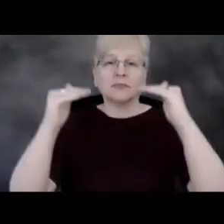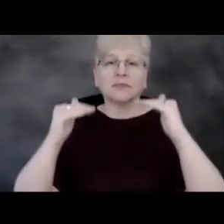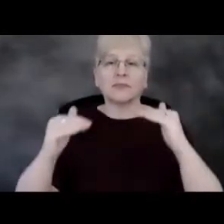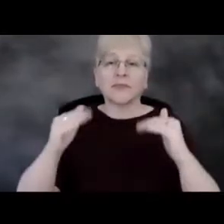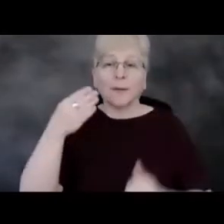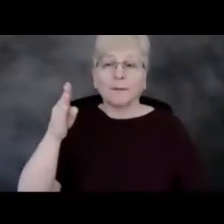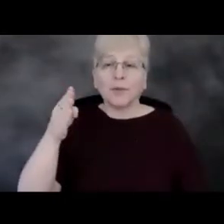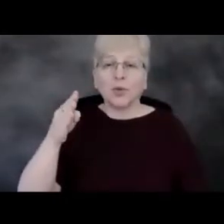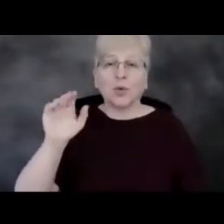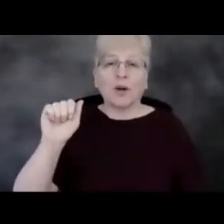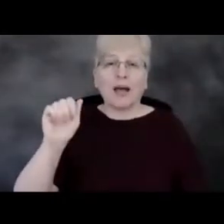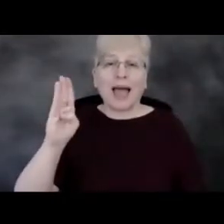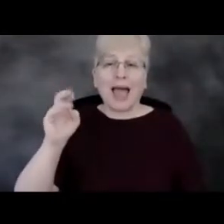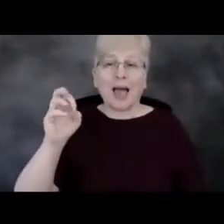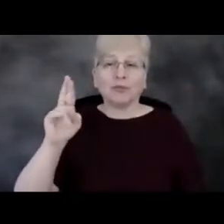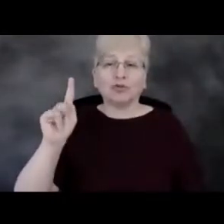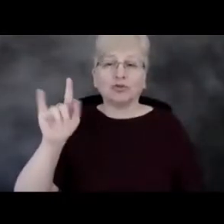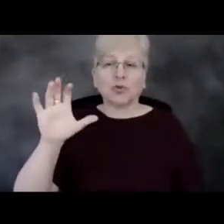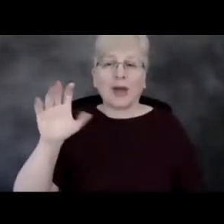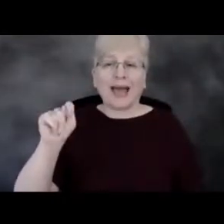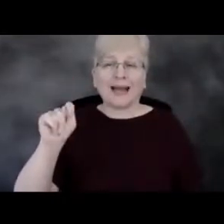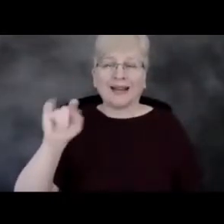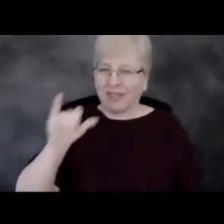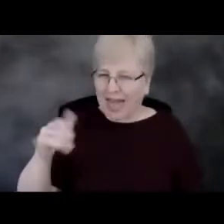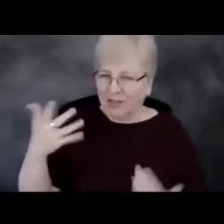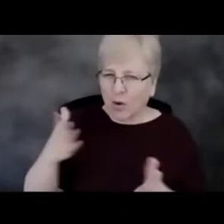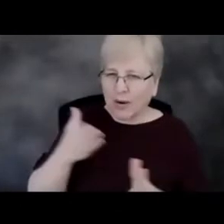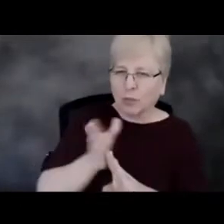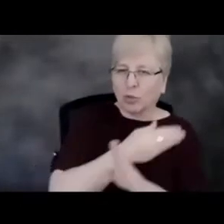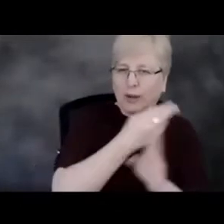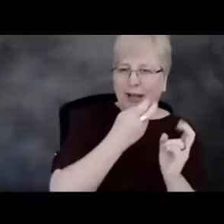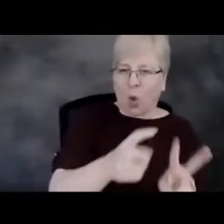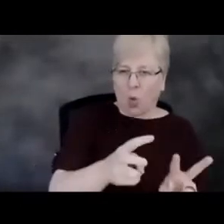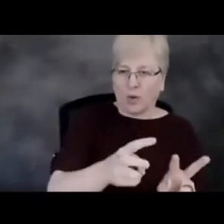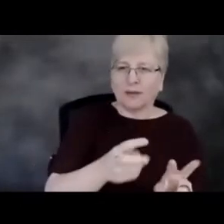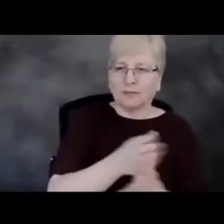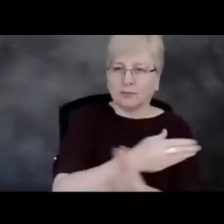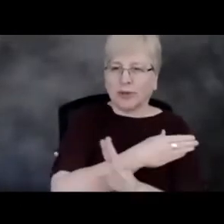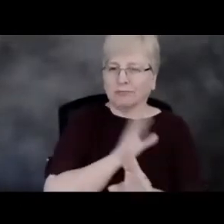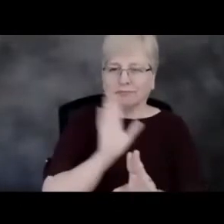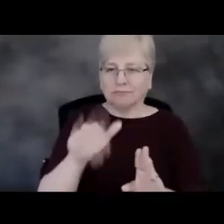actually. 16:58:48 I won't even bother with that. Here